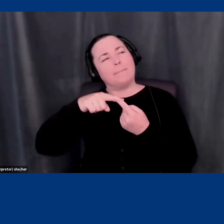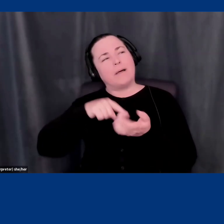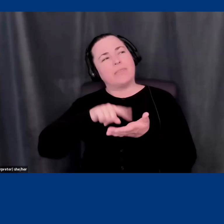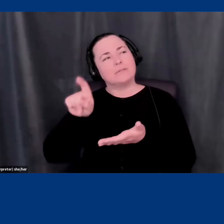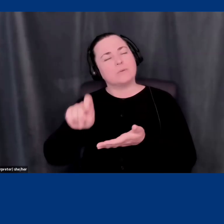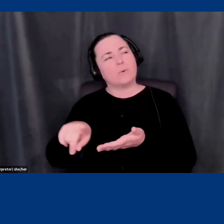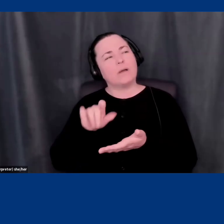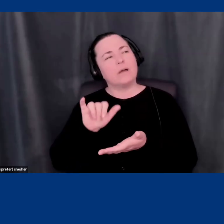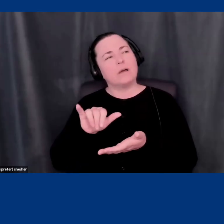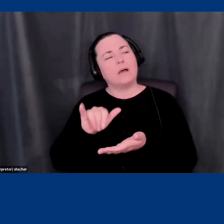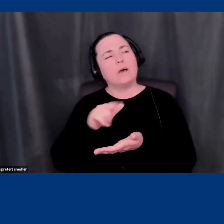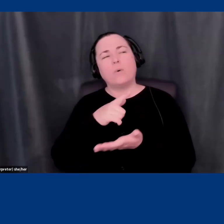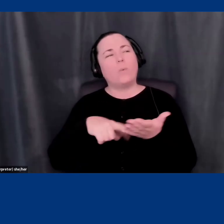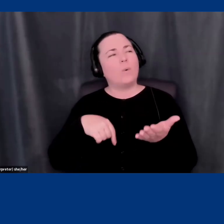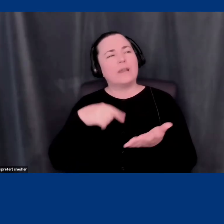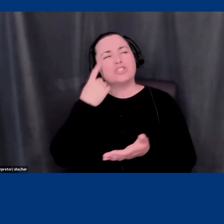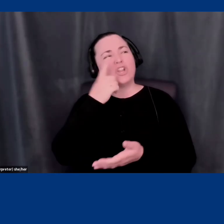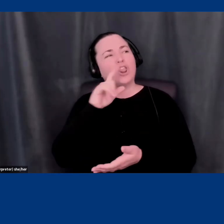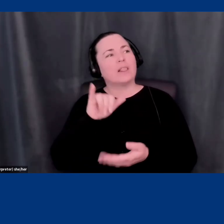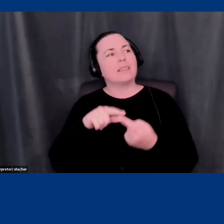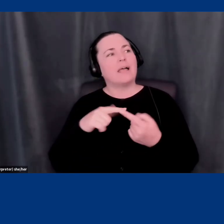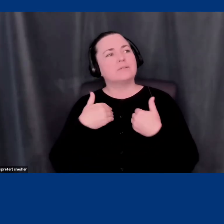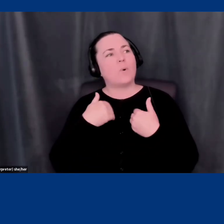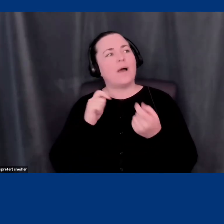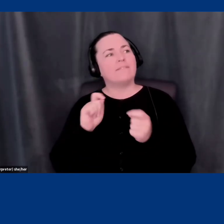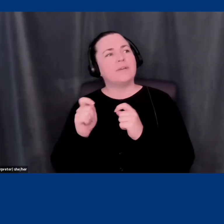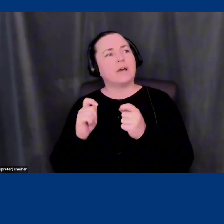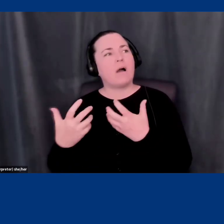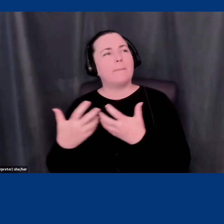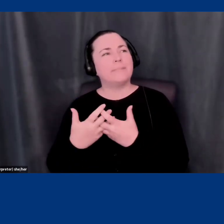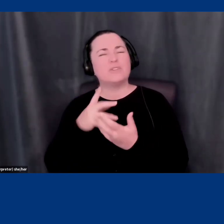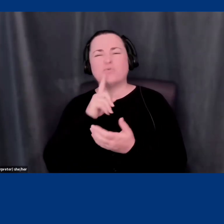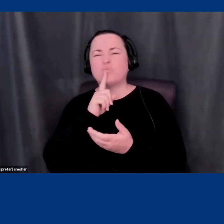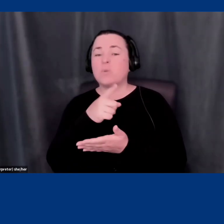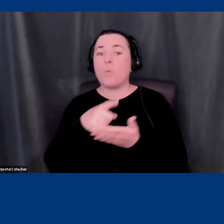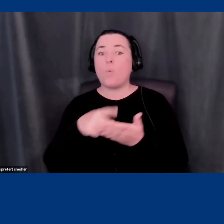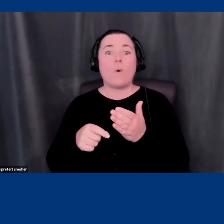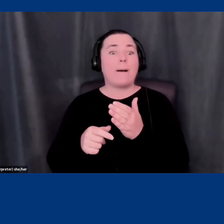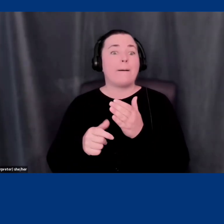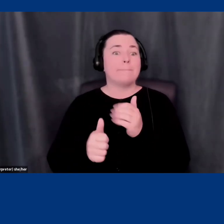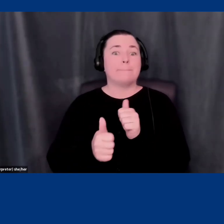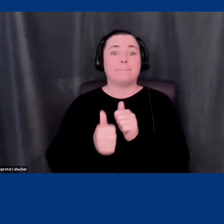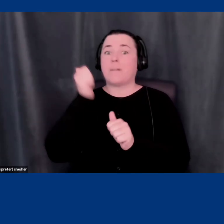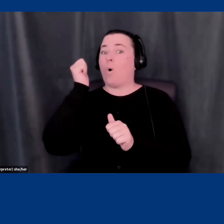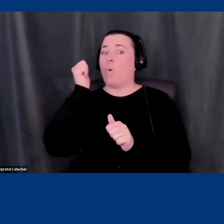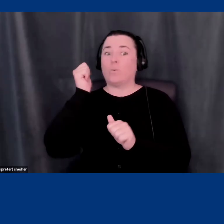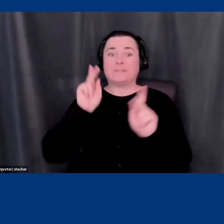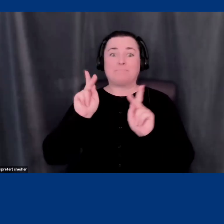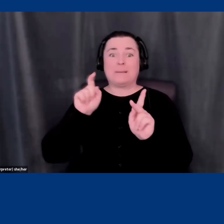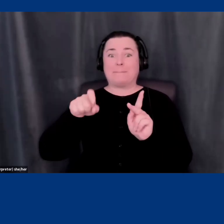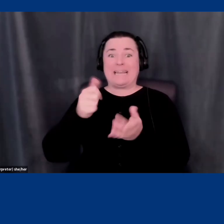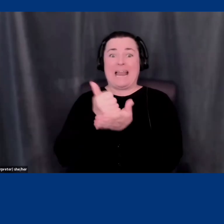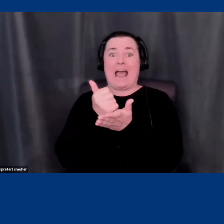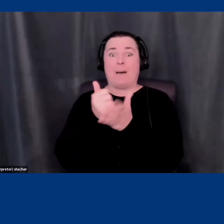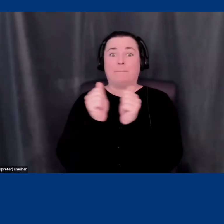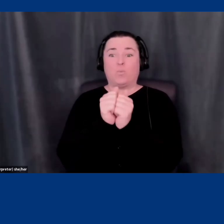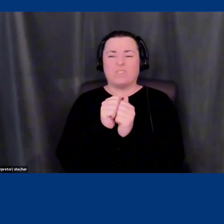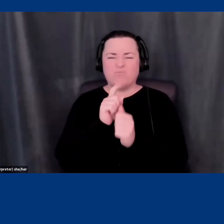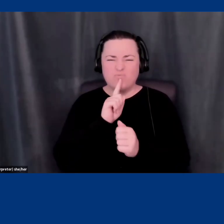like to have accommodations and what people need the most help with is so simple. The things are so, so